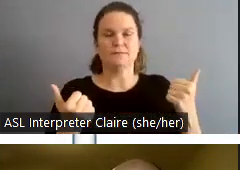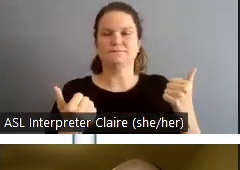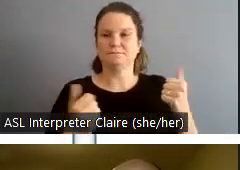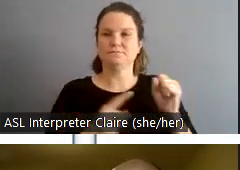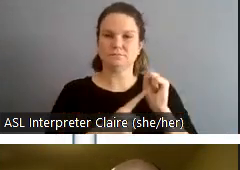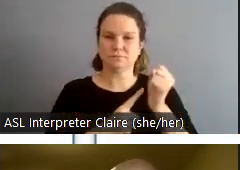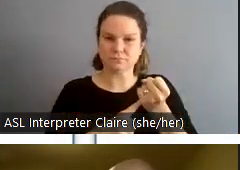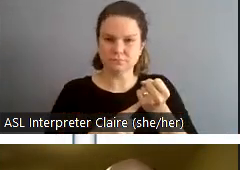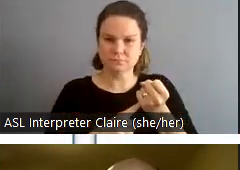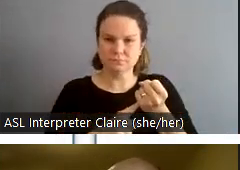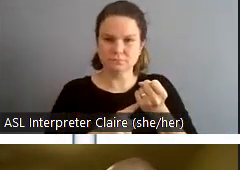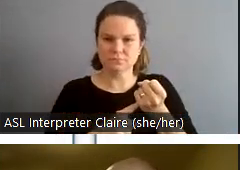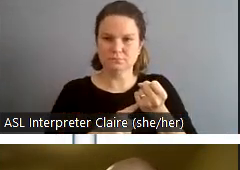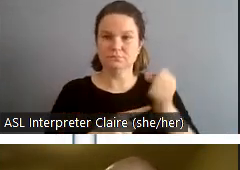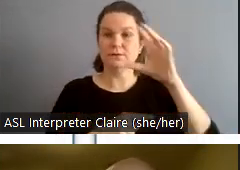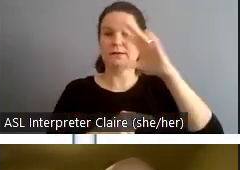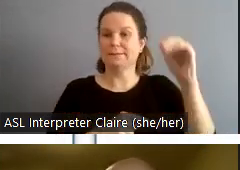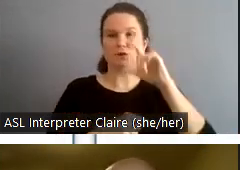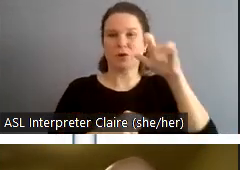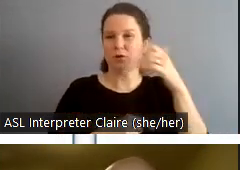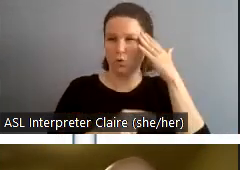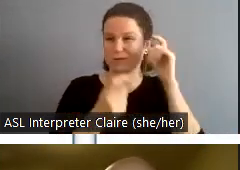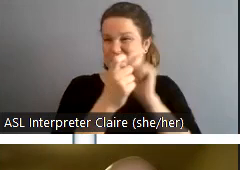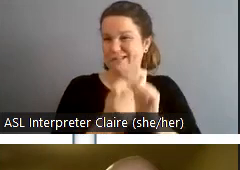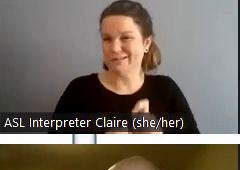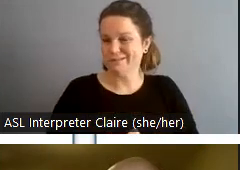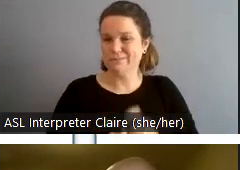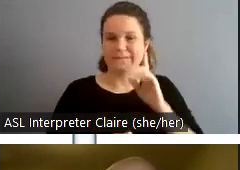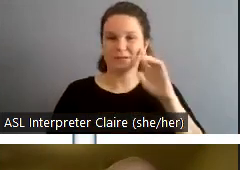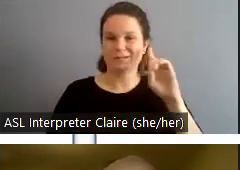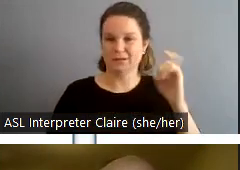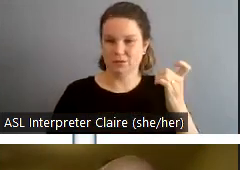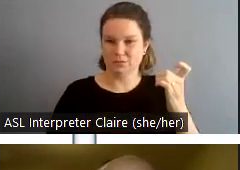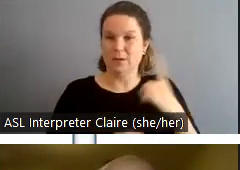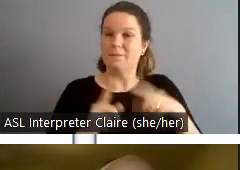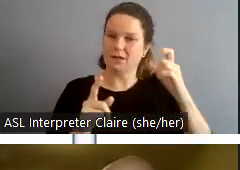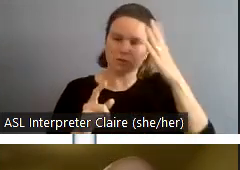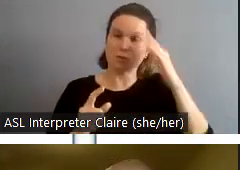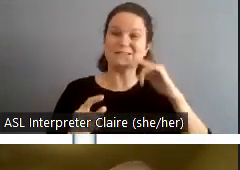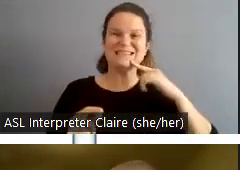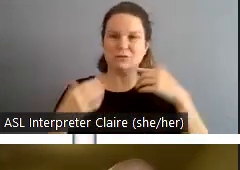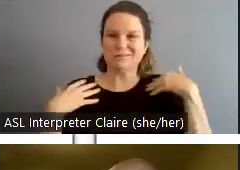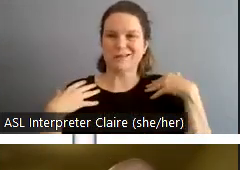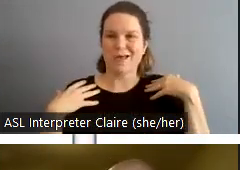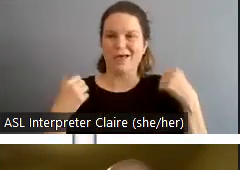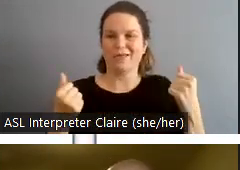Um, employers don't need to know the details of the diagnosis, but they do need to know that it's a serious health